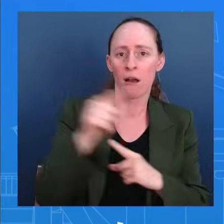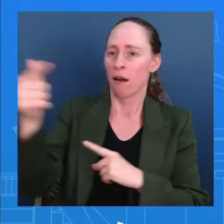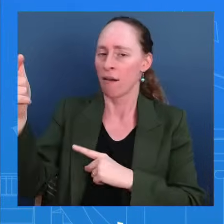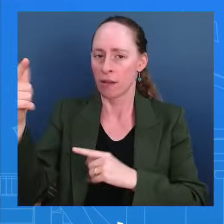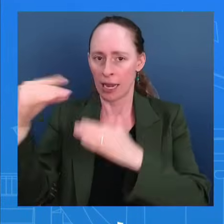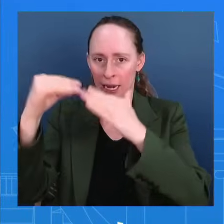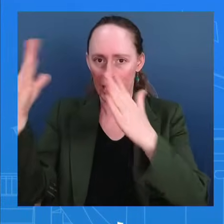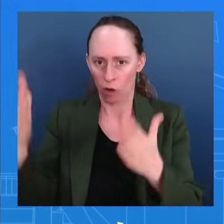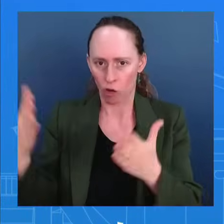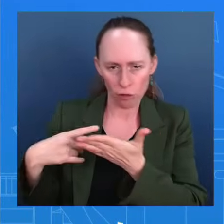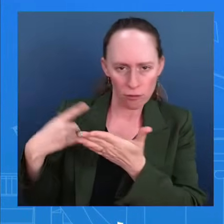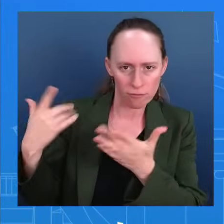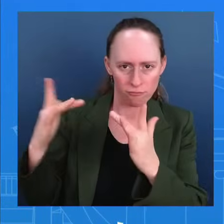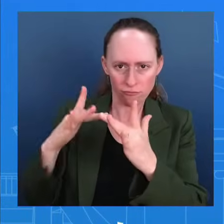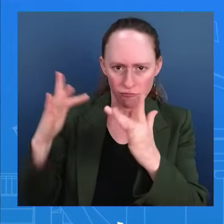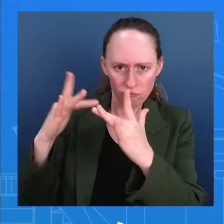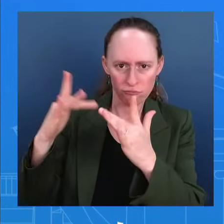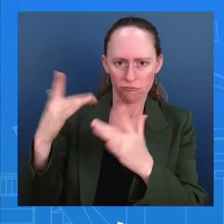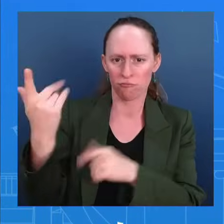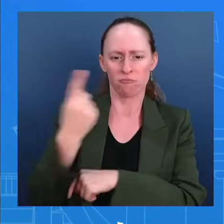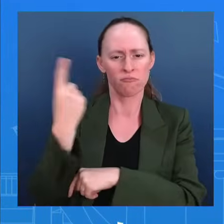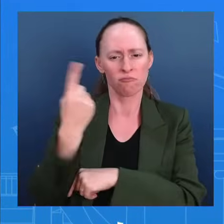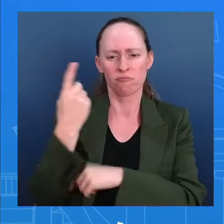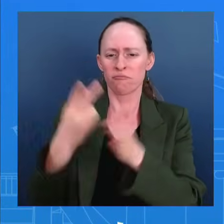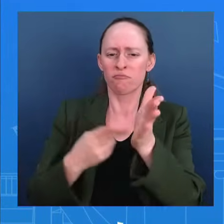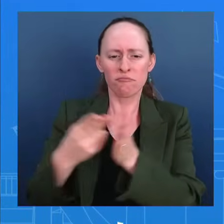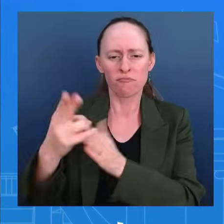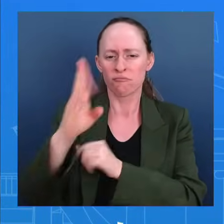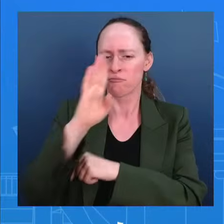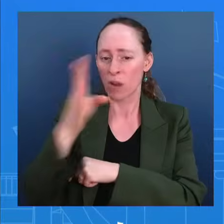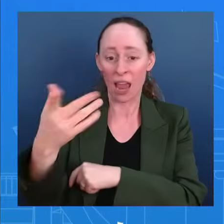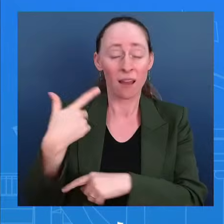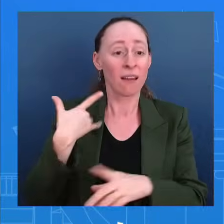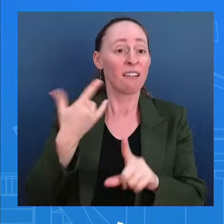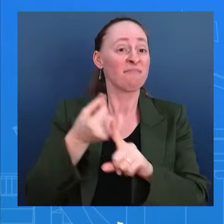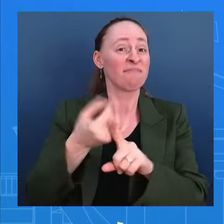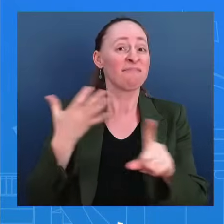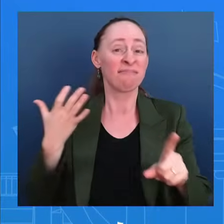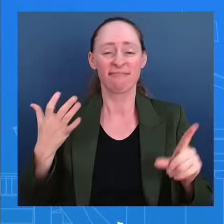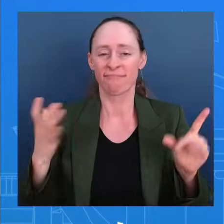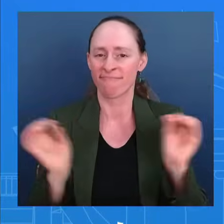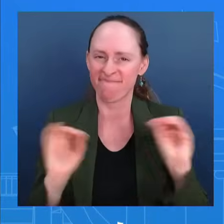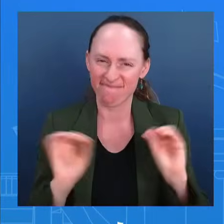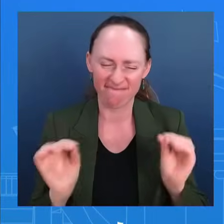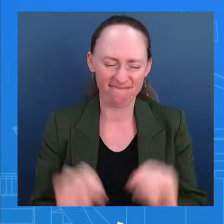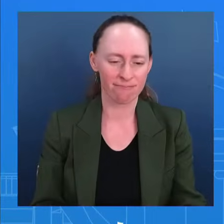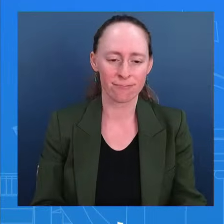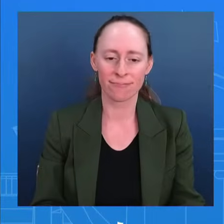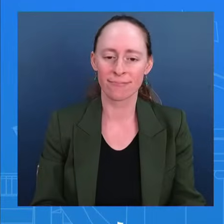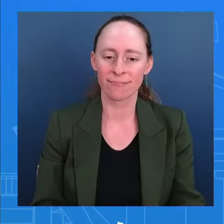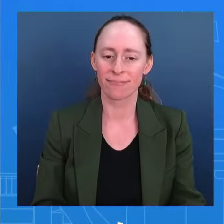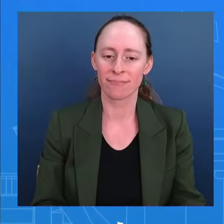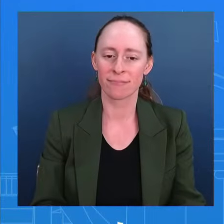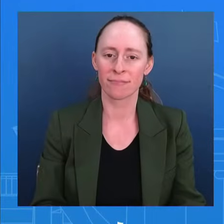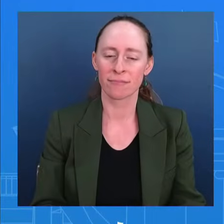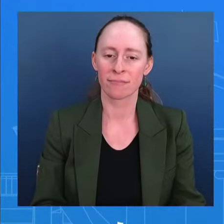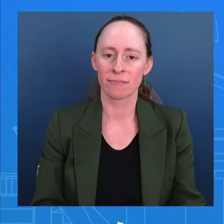I don't have anything beyond that. Go ahead, Selina. The Press: Thanks, Karine. So, Vice President Harris was also on that call between President Biden and Netanyahu.